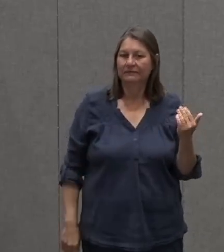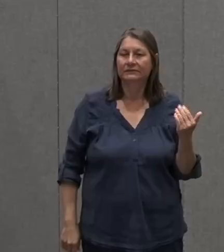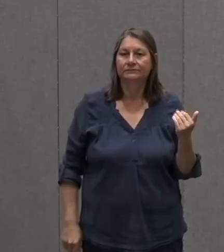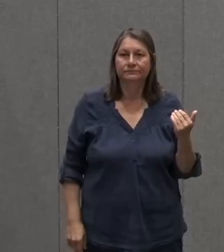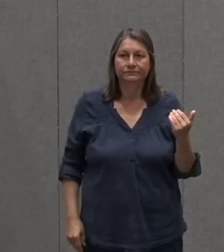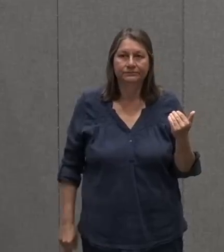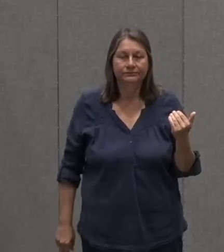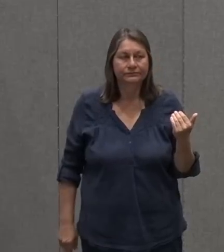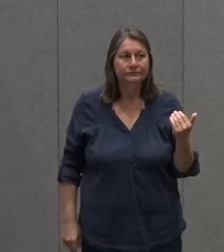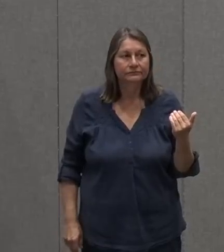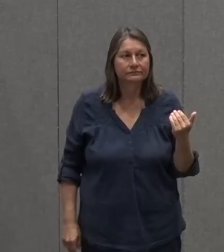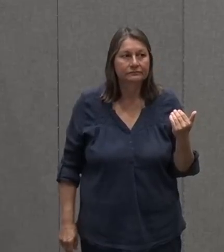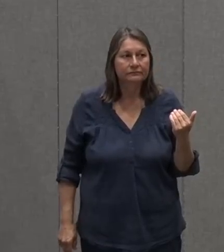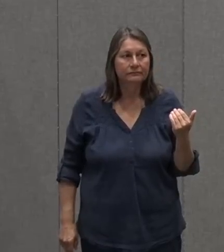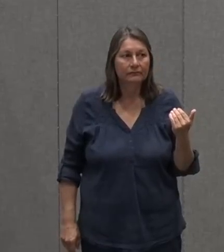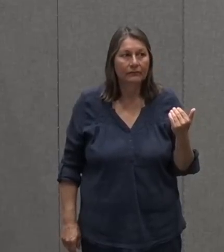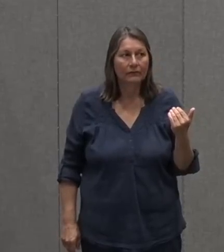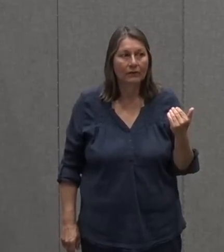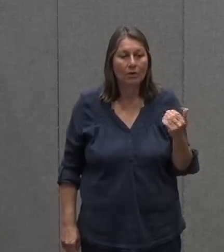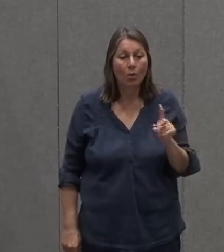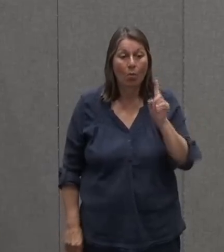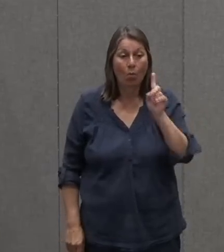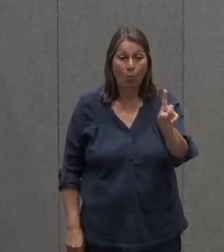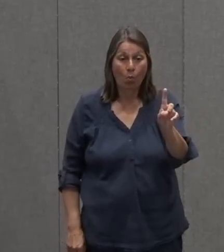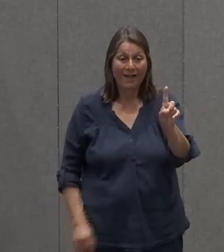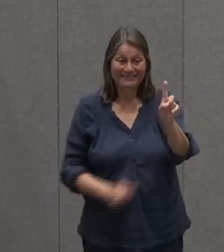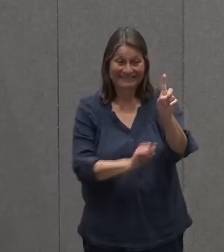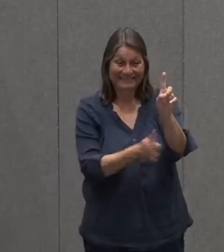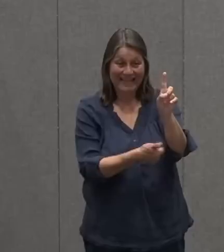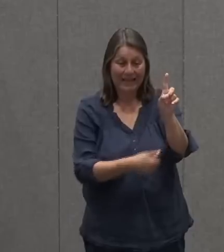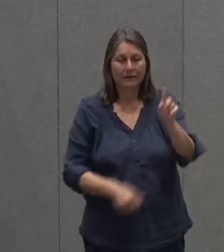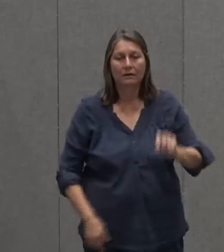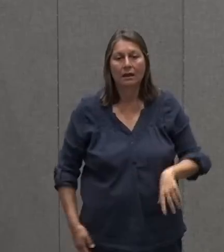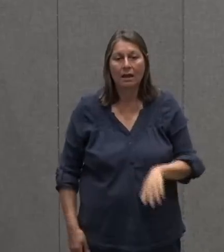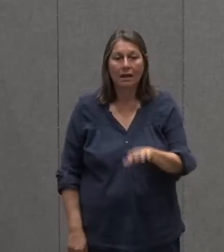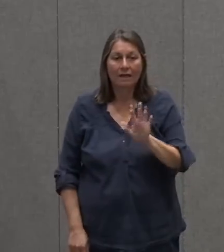because we have one ten and five ones, okay.